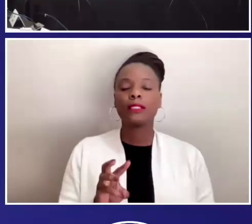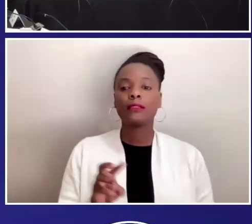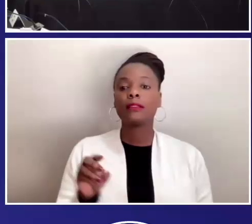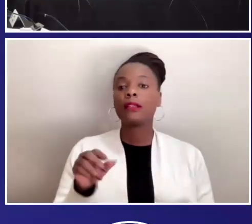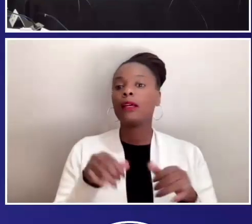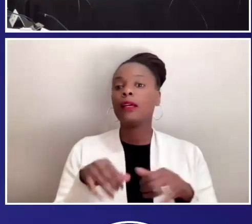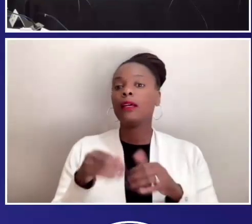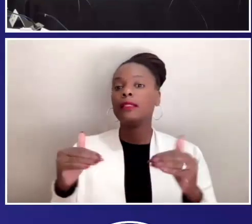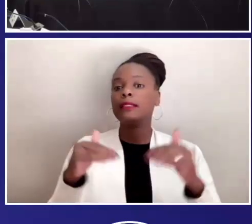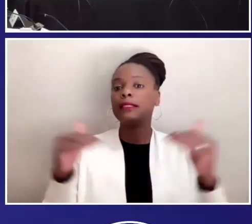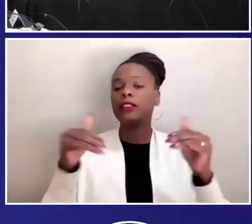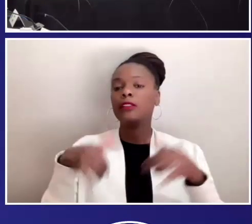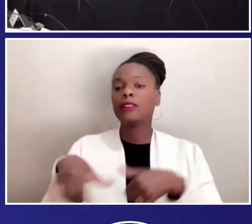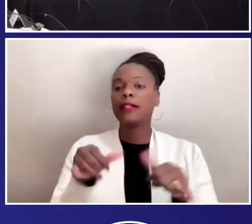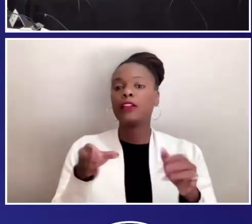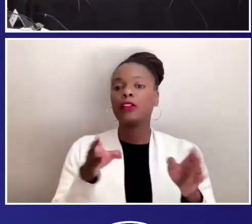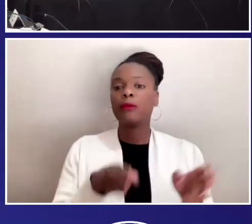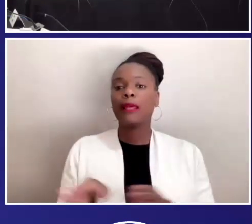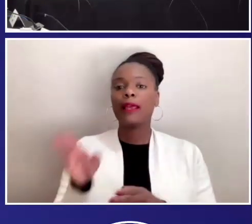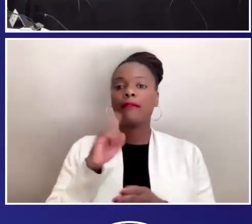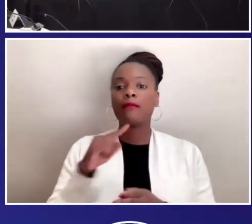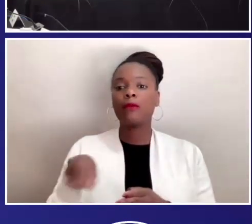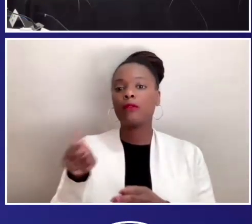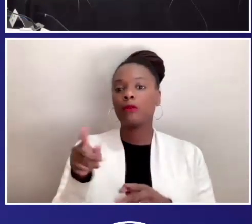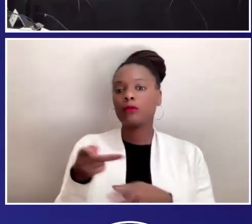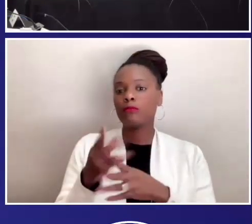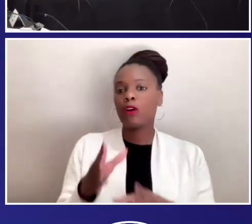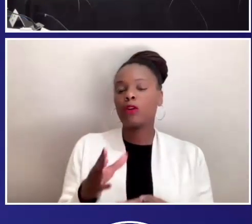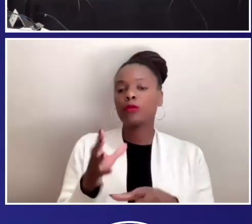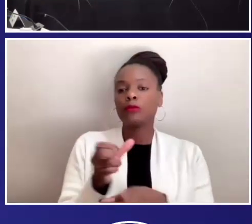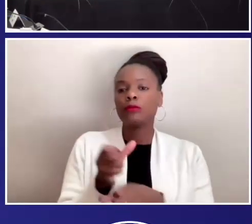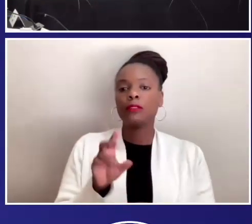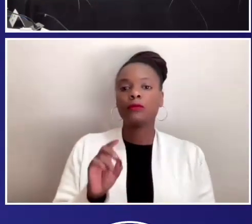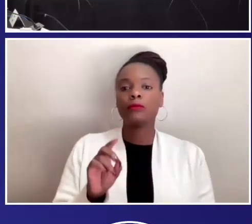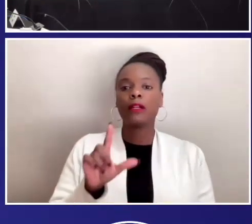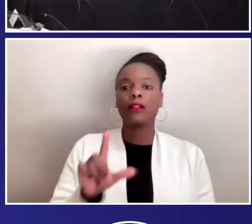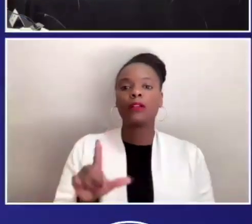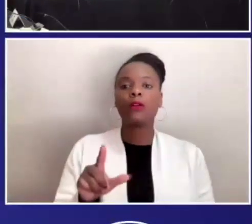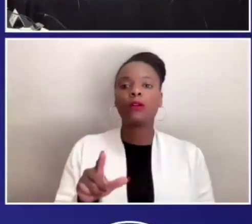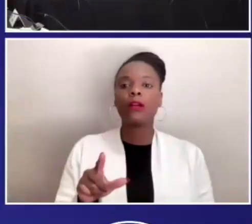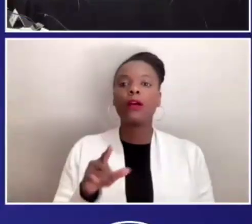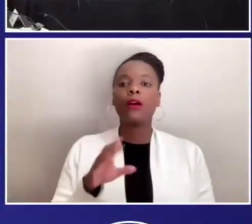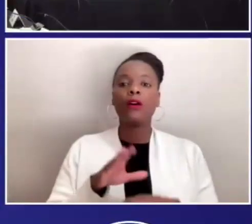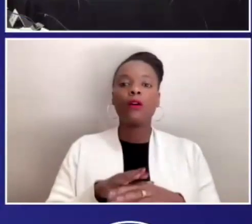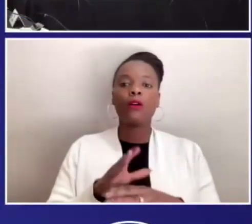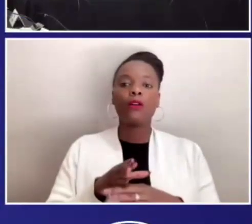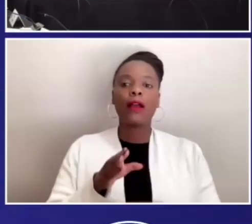on or after July 1, 2026, and under this repayment plan, a borrower must repay the loan in full by